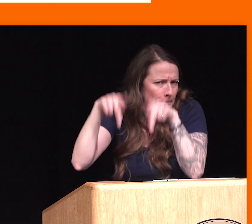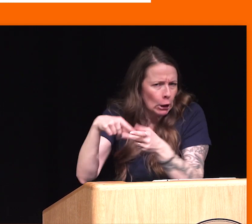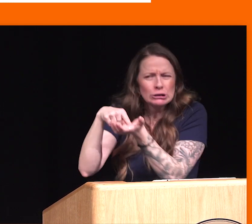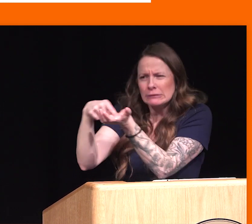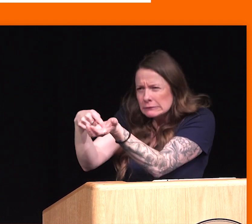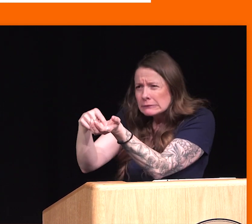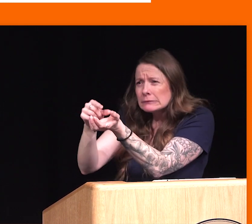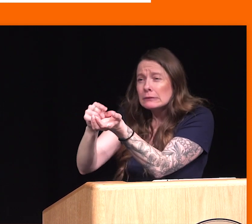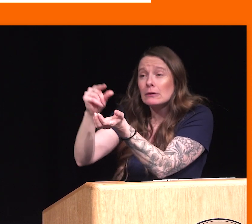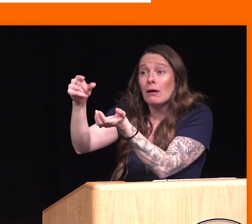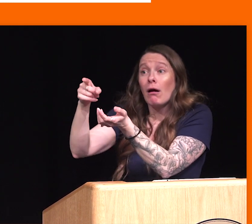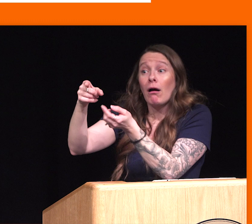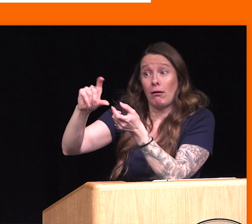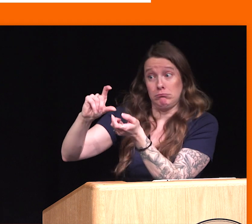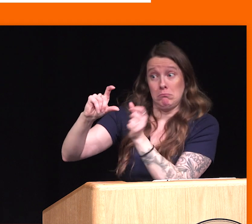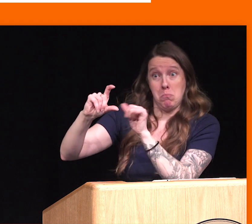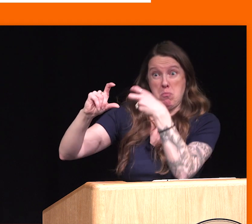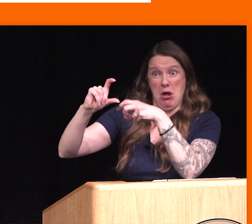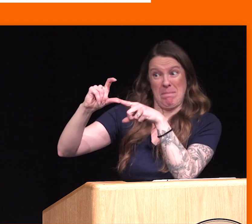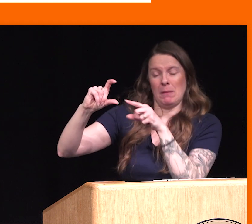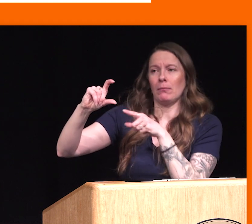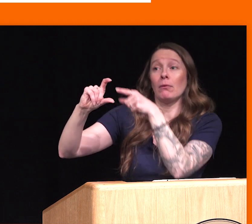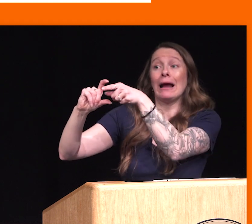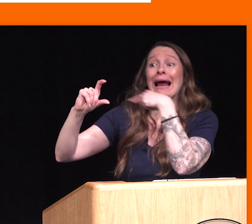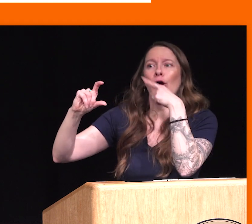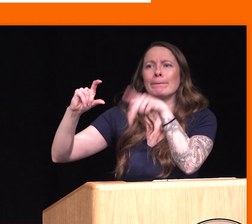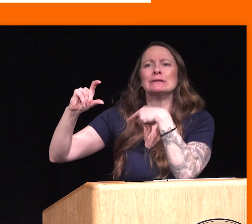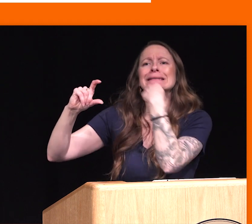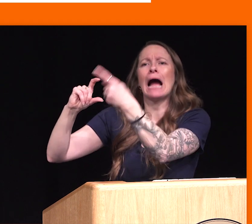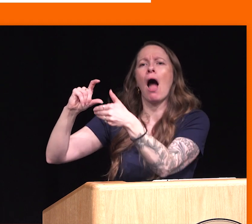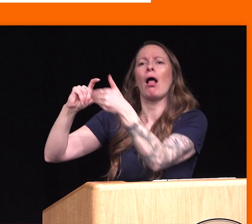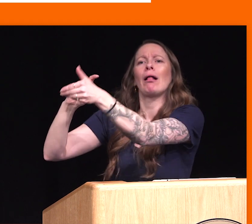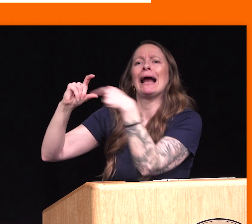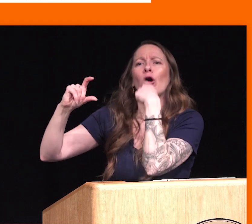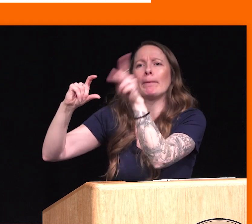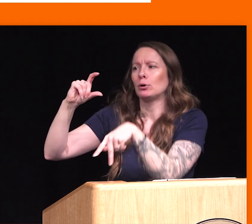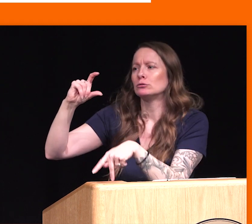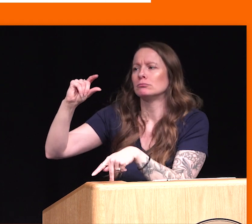I need to explain that problem to this person and then whatever the problem is,